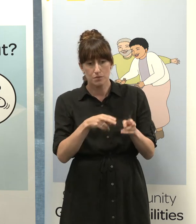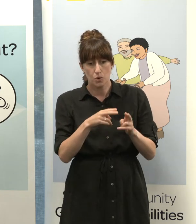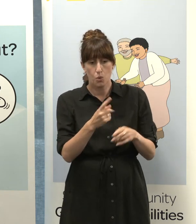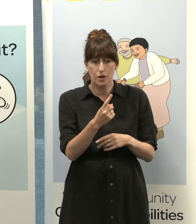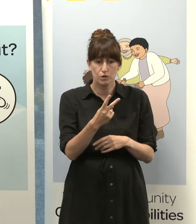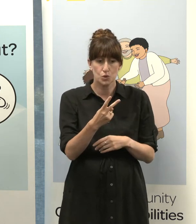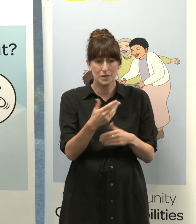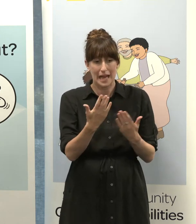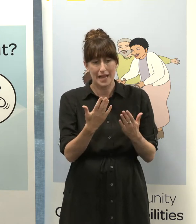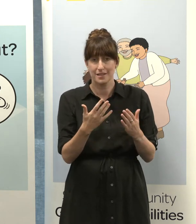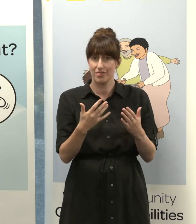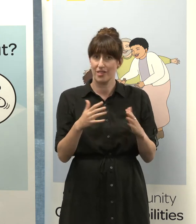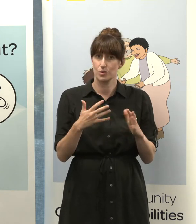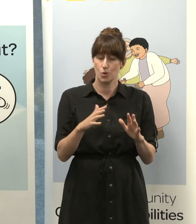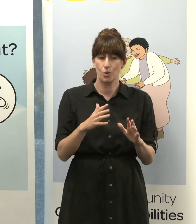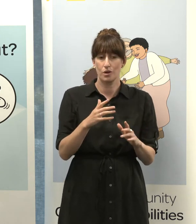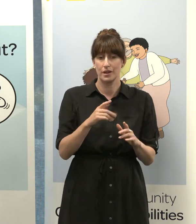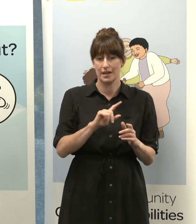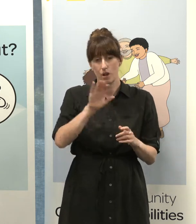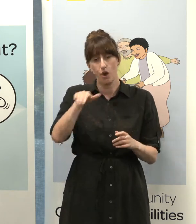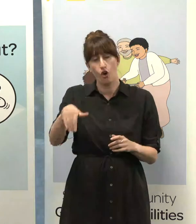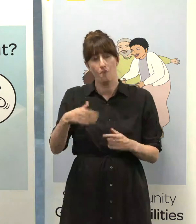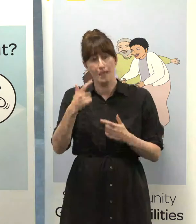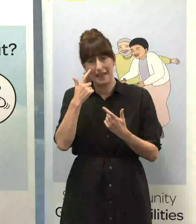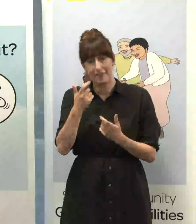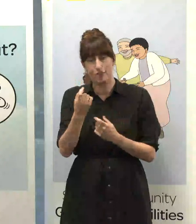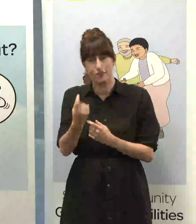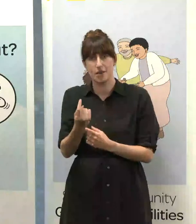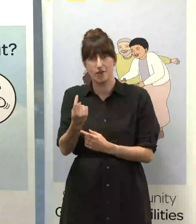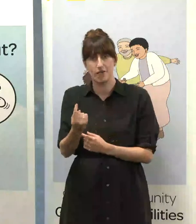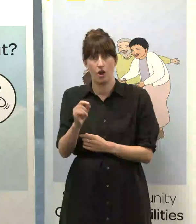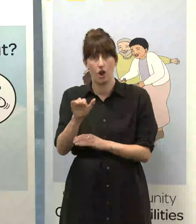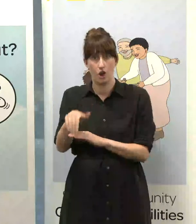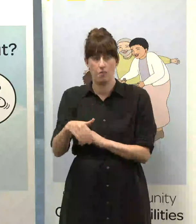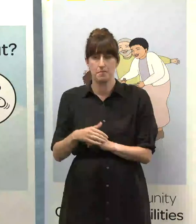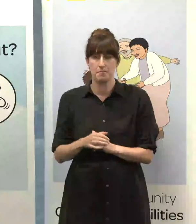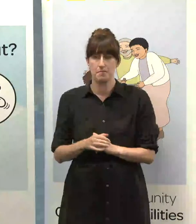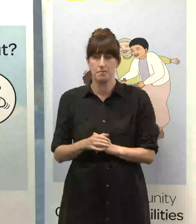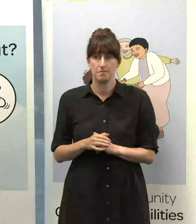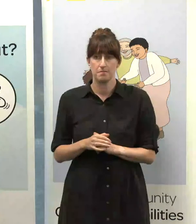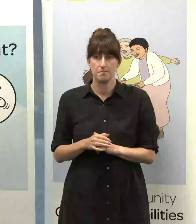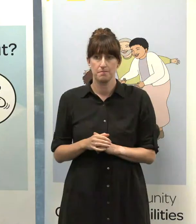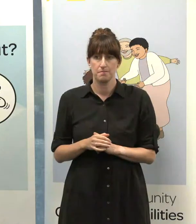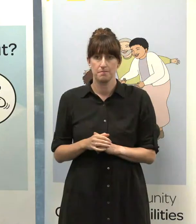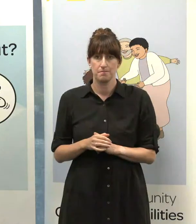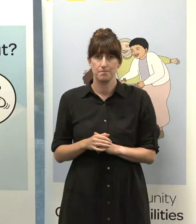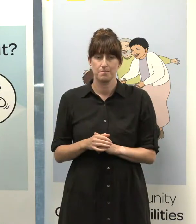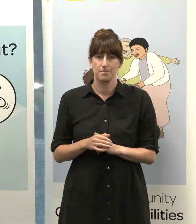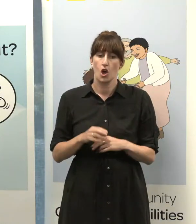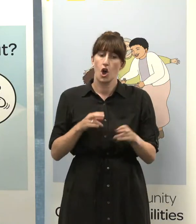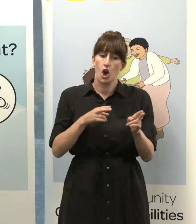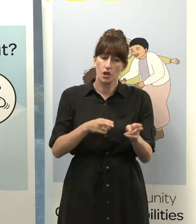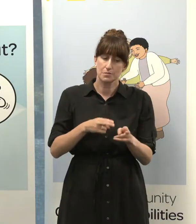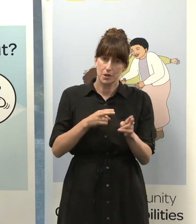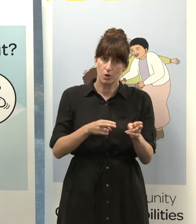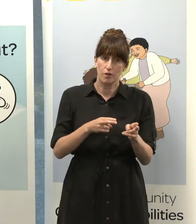intensive care or high dependency care. And people being in hospital for one or two days, getting